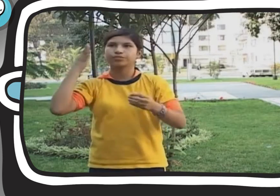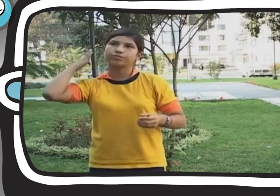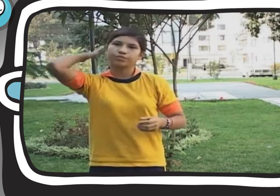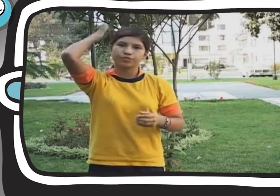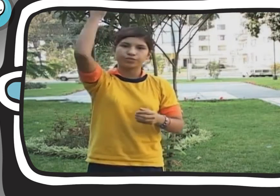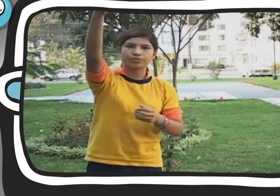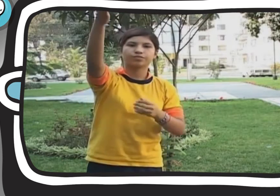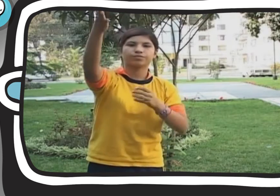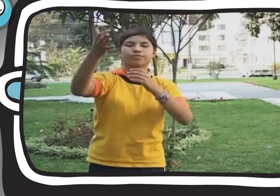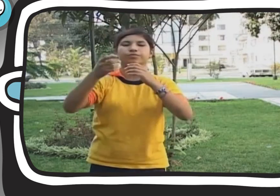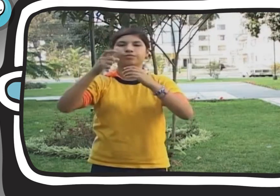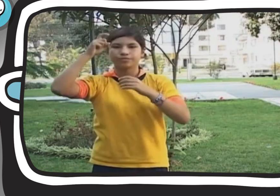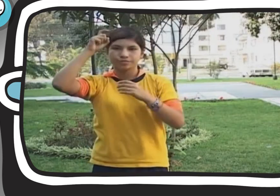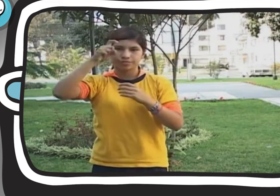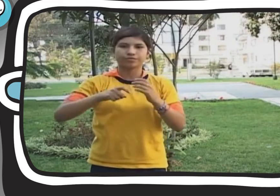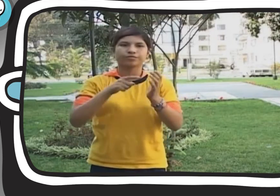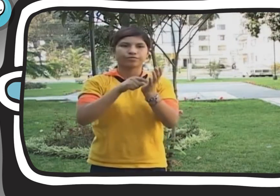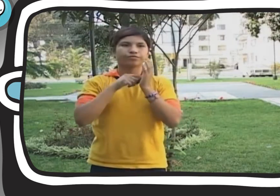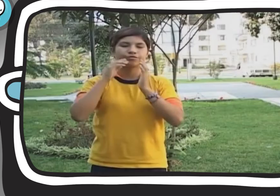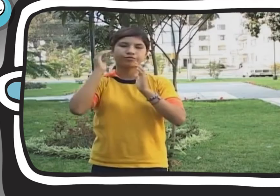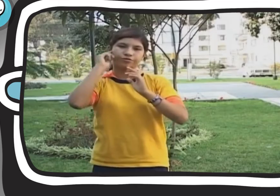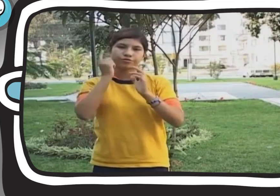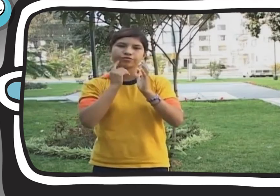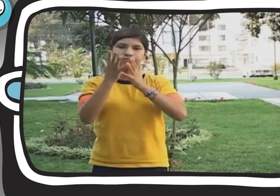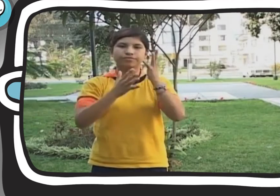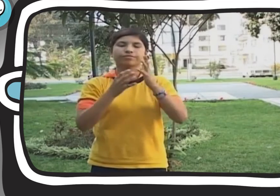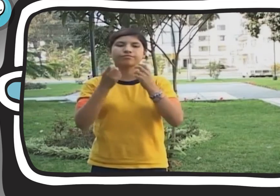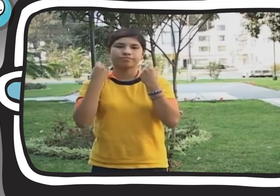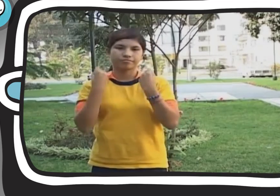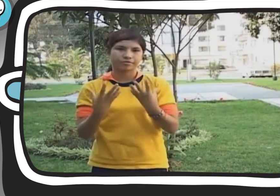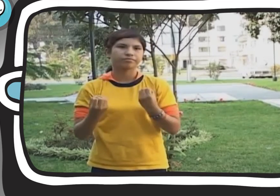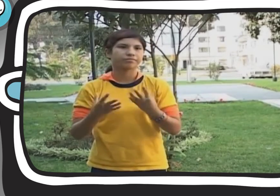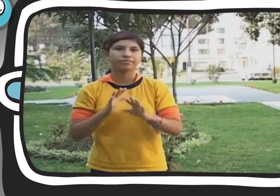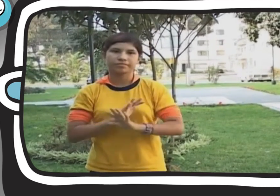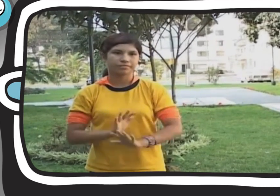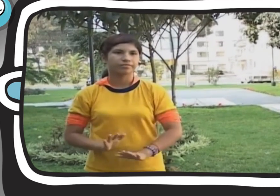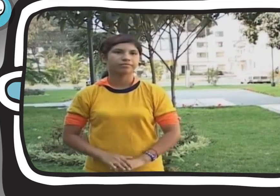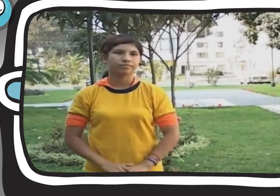Through the expression we can do it But if she speaks and make signs at the same time, we cannot understand her